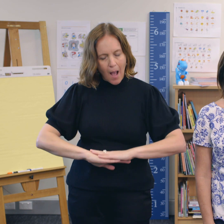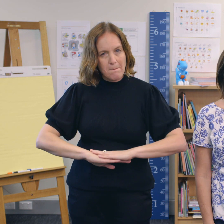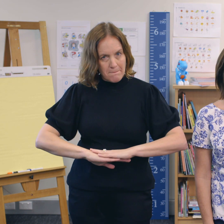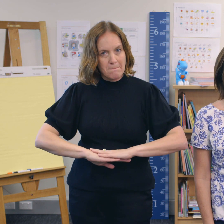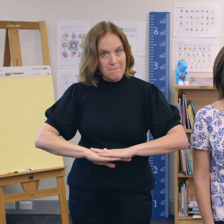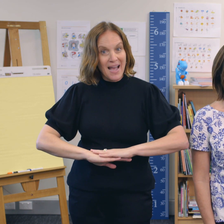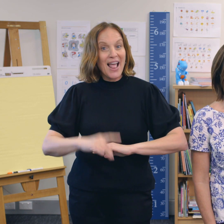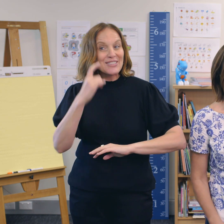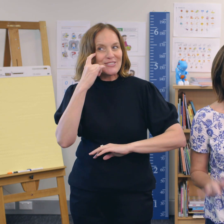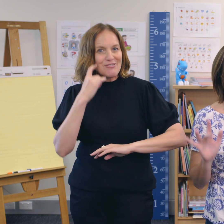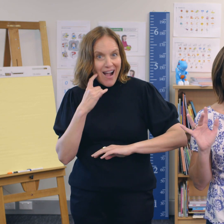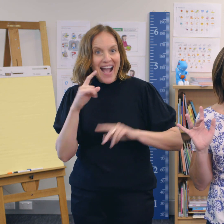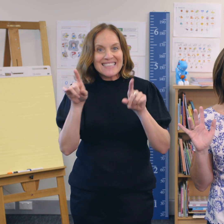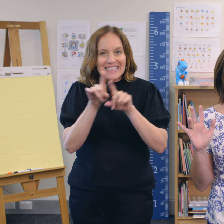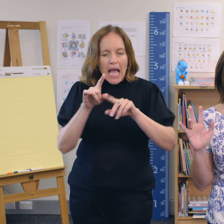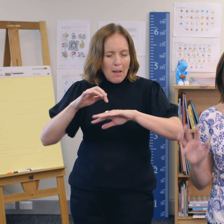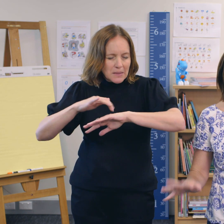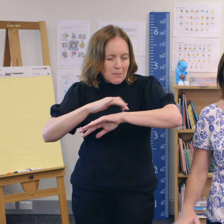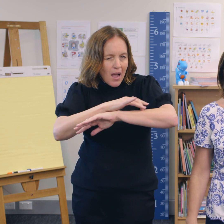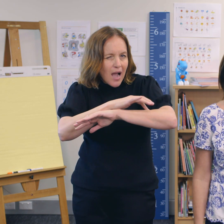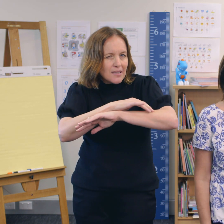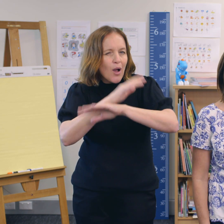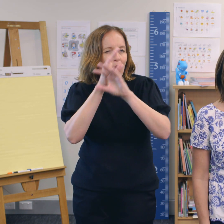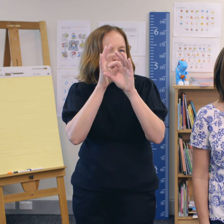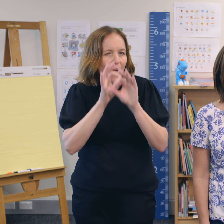Let's try using our spidey senses now.